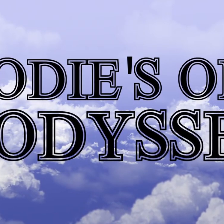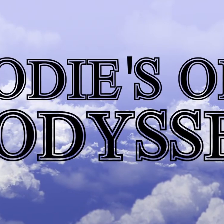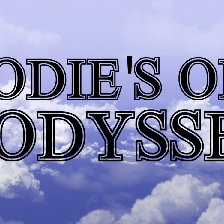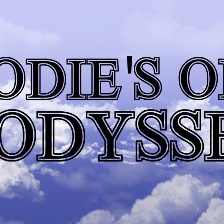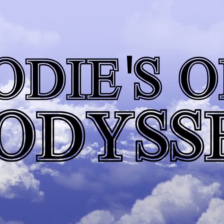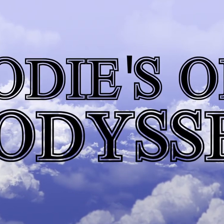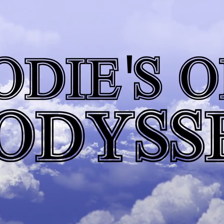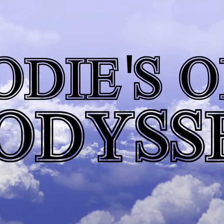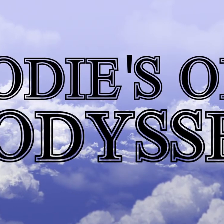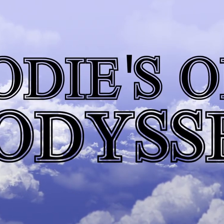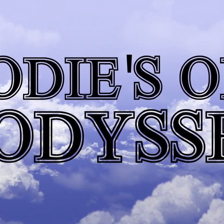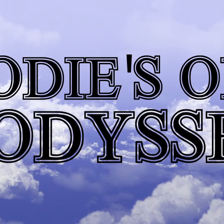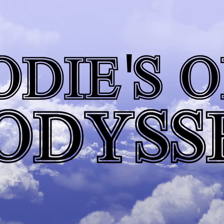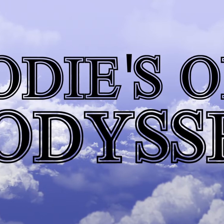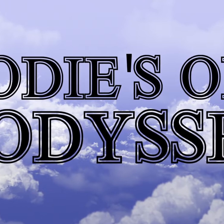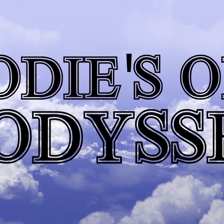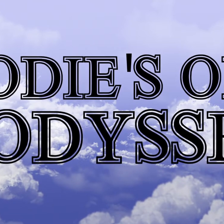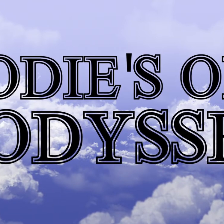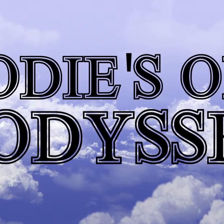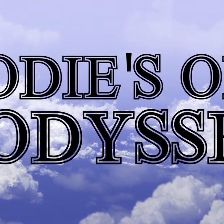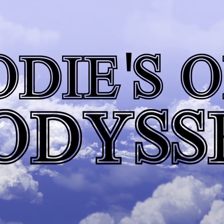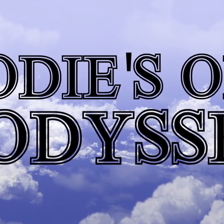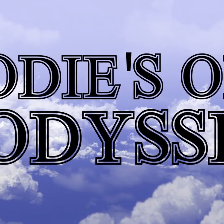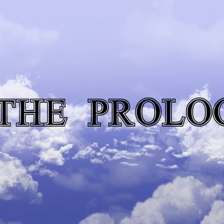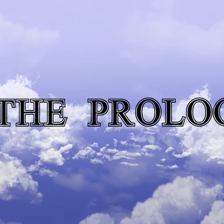[Waves crashing]